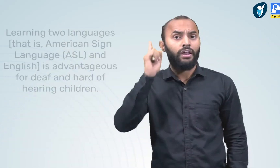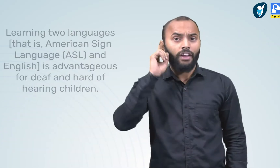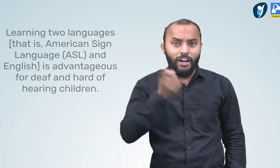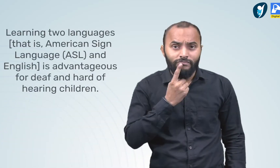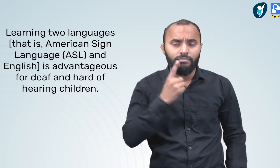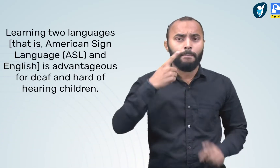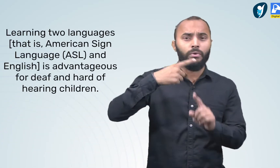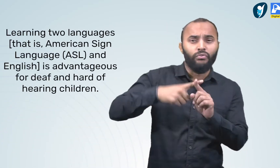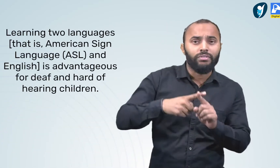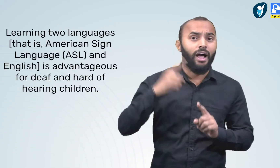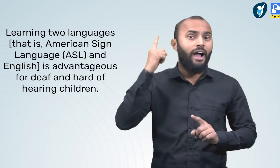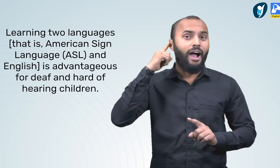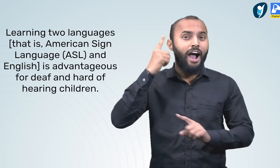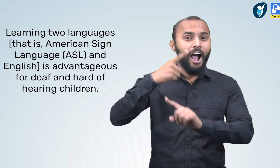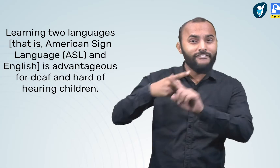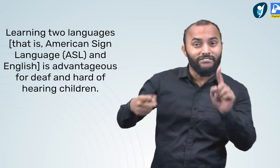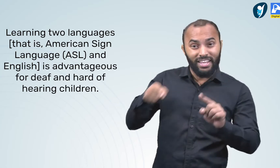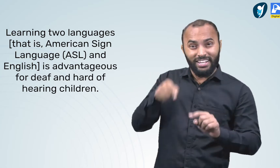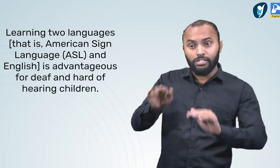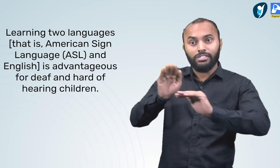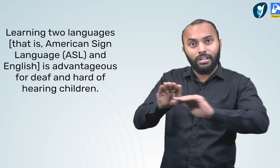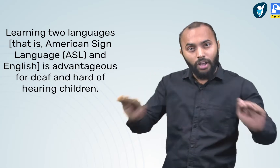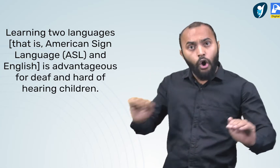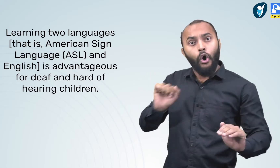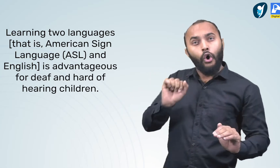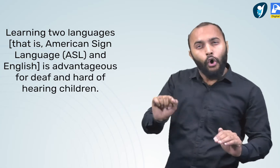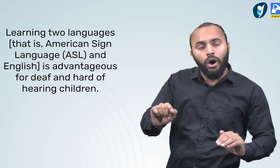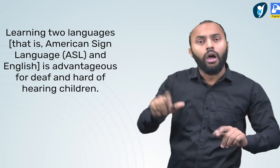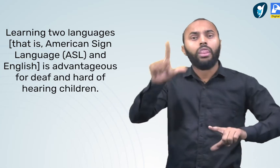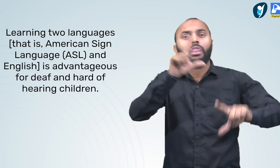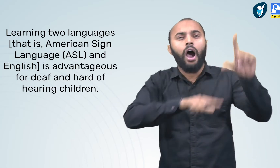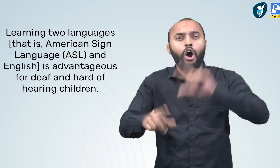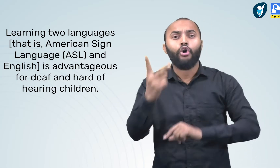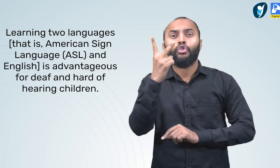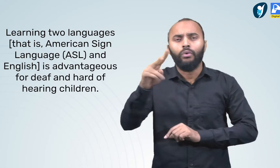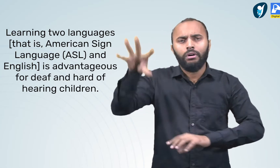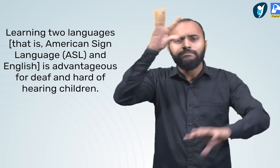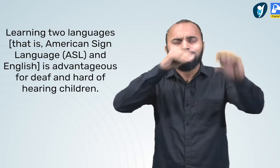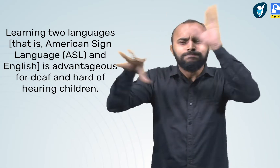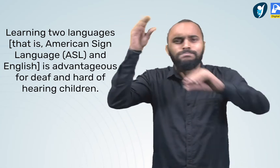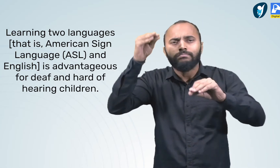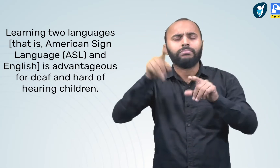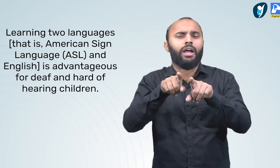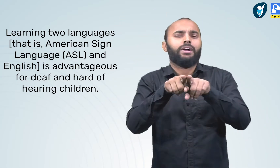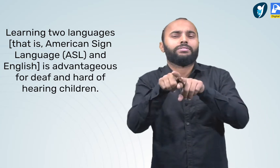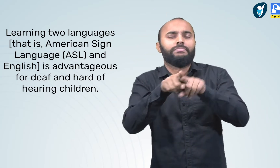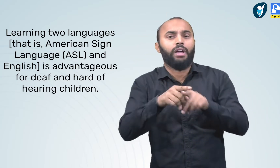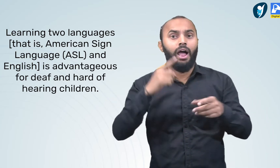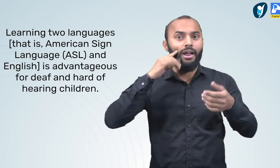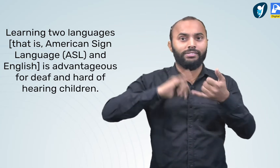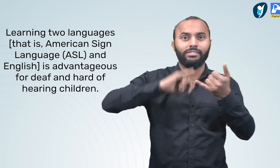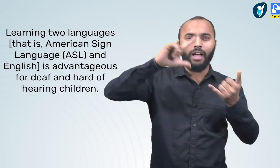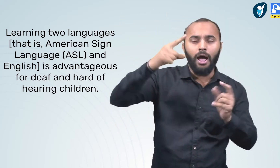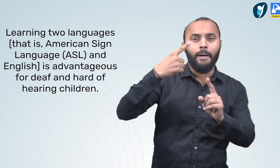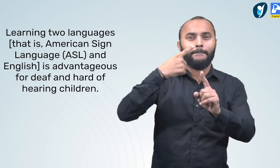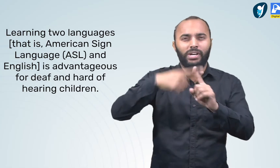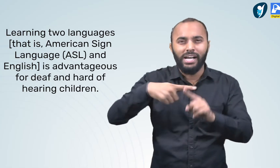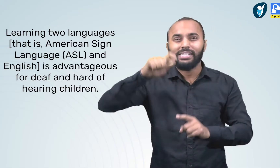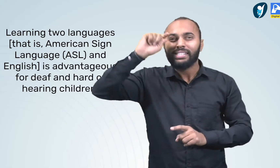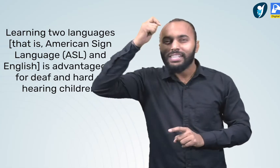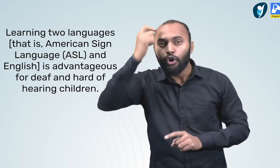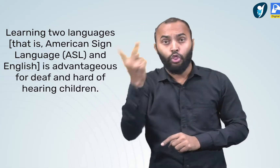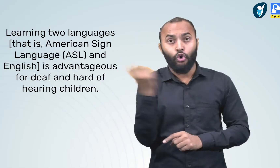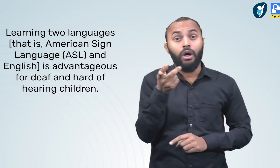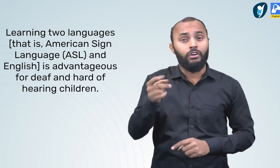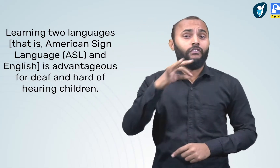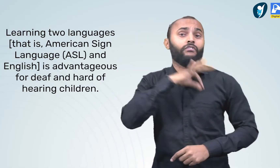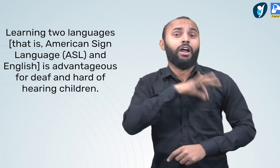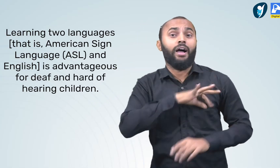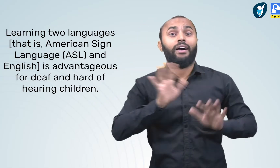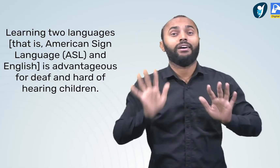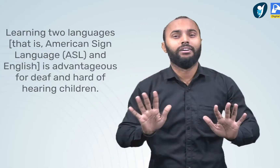Learning two languages, Indian Sign Language and English are advantageous for deaf and hard-of-hearing children.